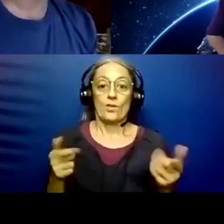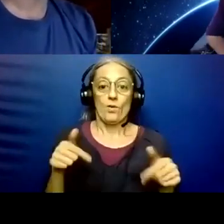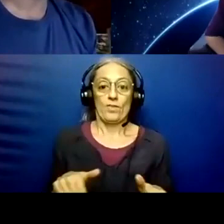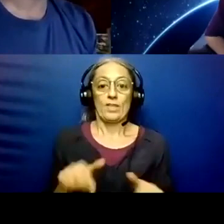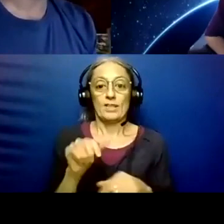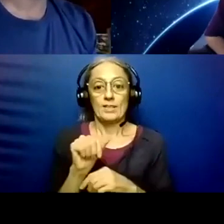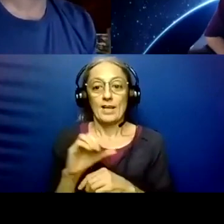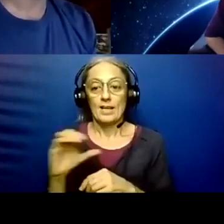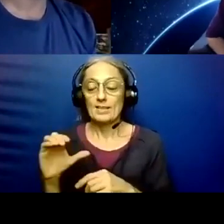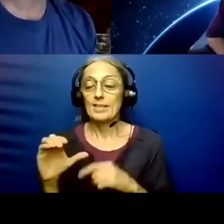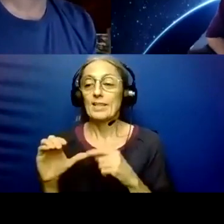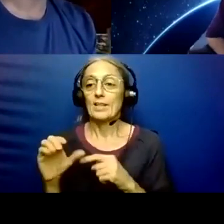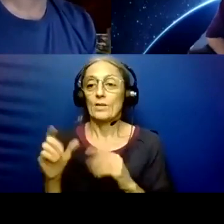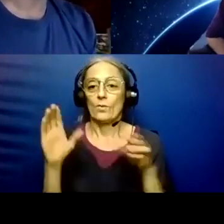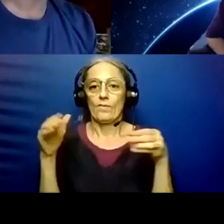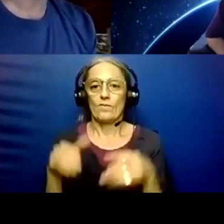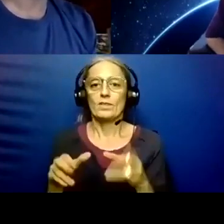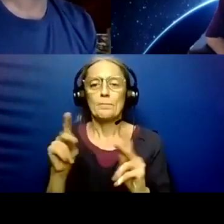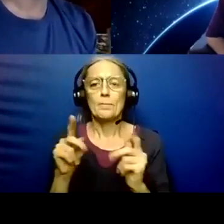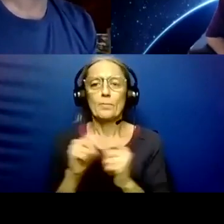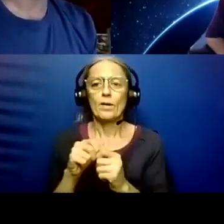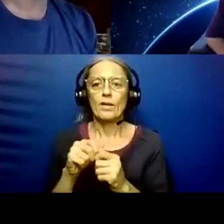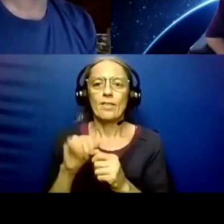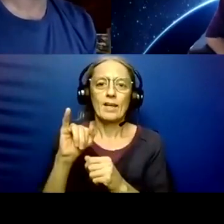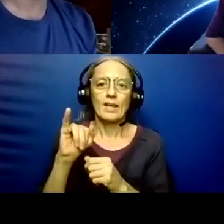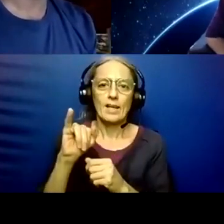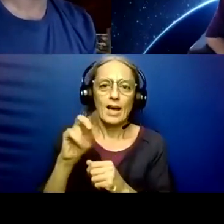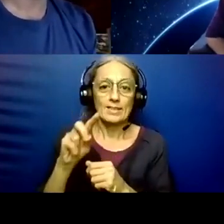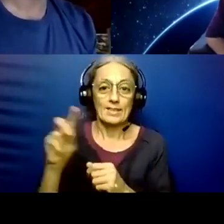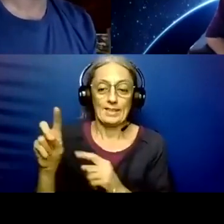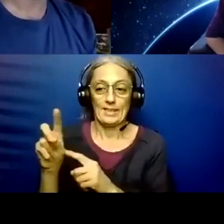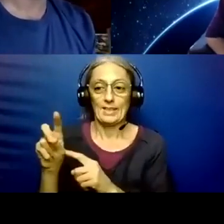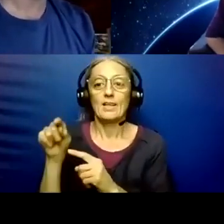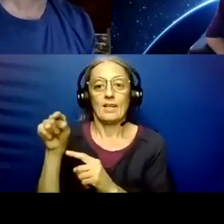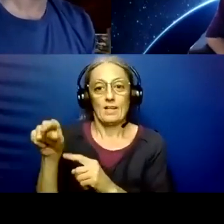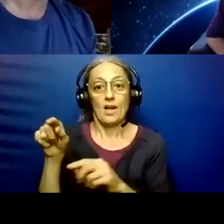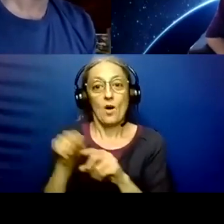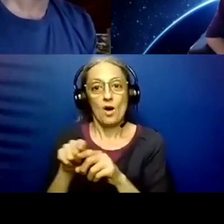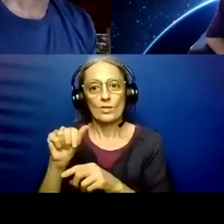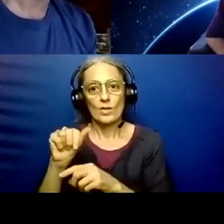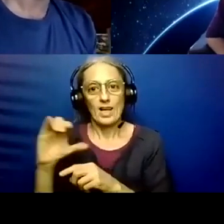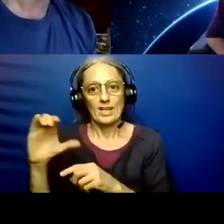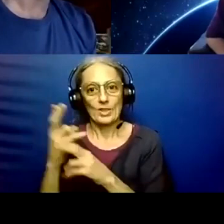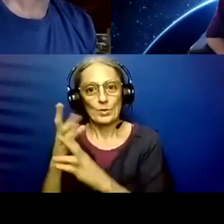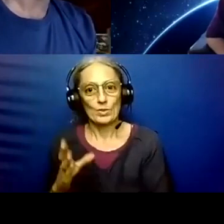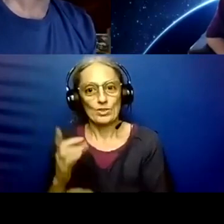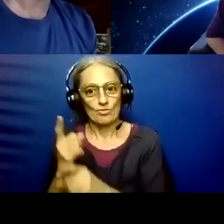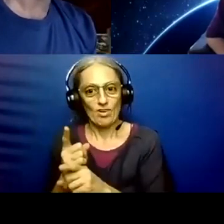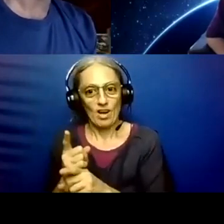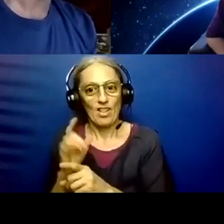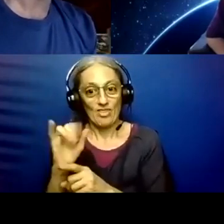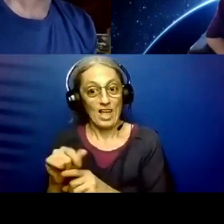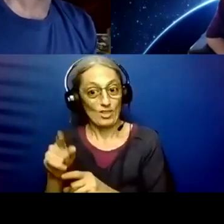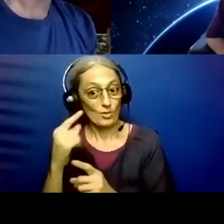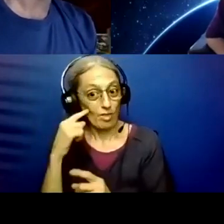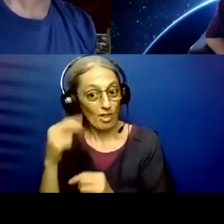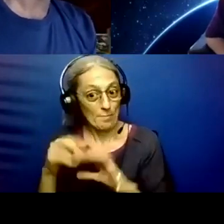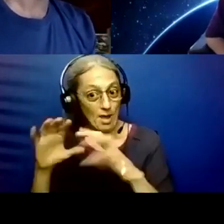have intellectual and developmental disabilities who are augmentative communication users, right? Is that what you're thinking about?